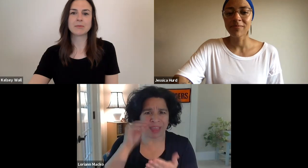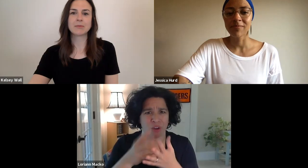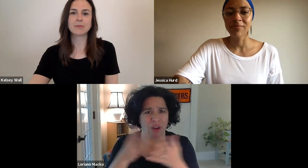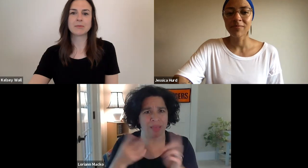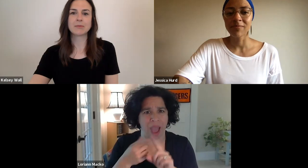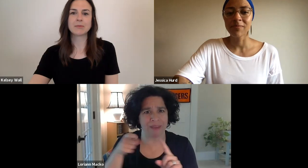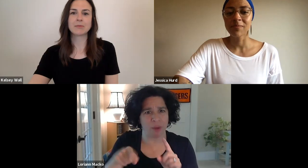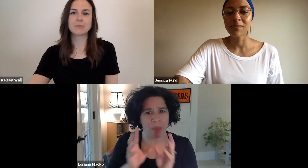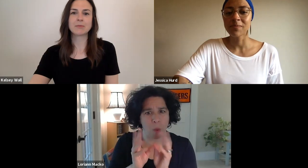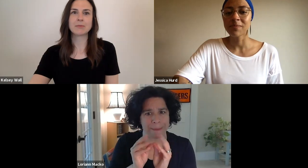Kelsey and Jessica.